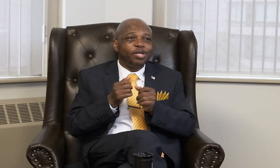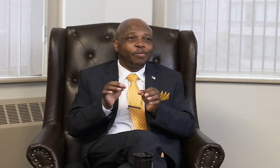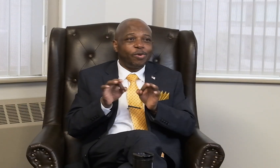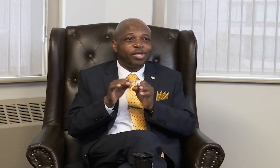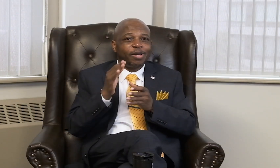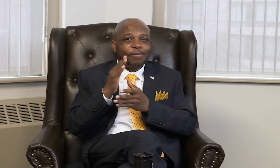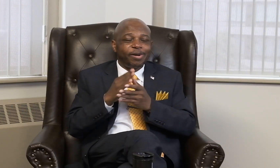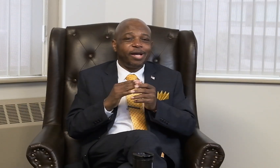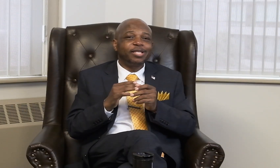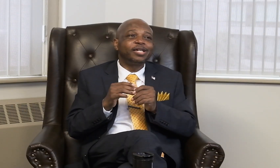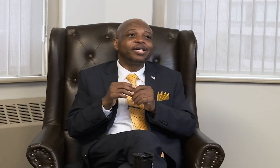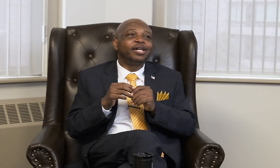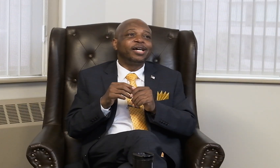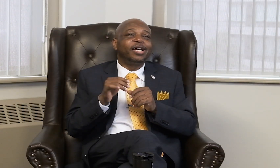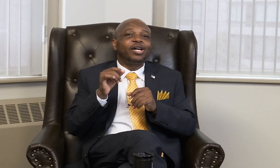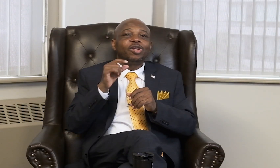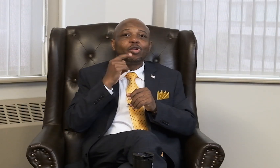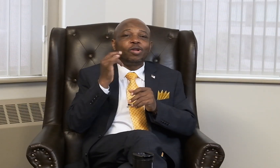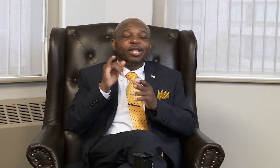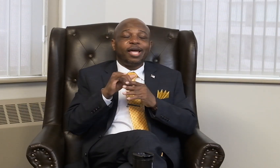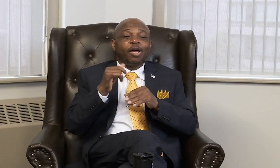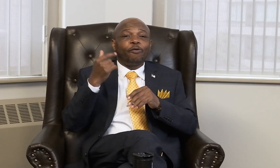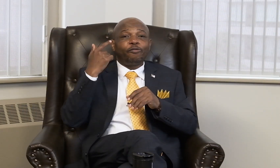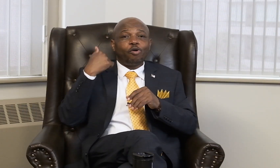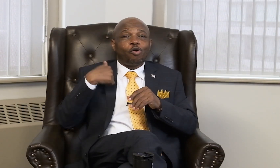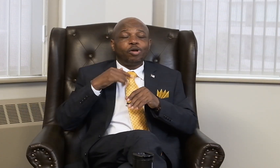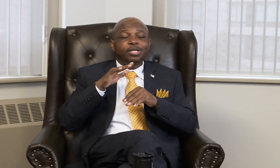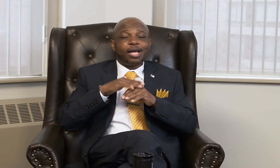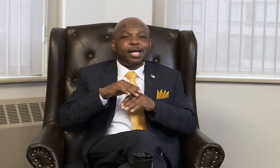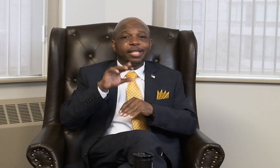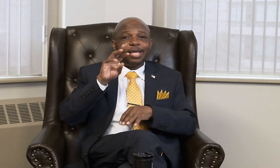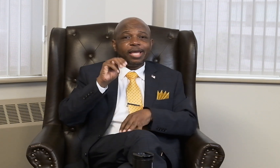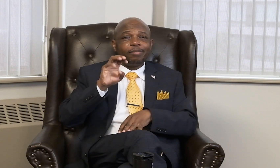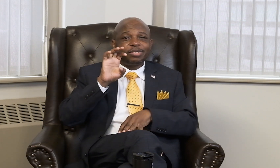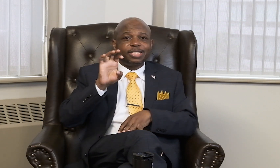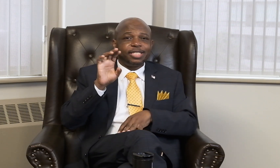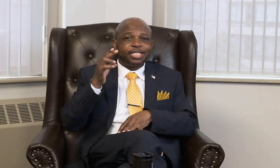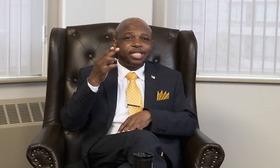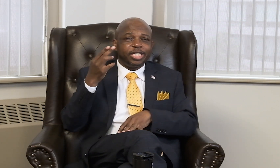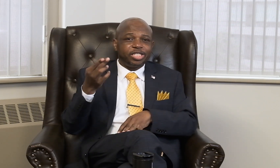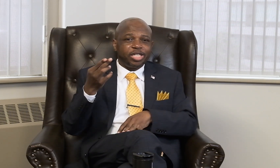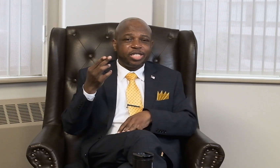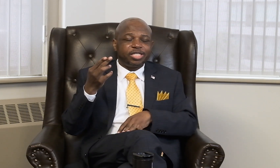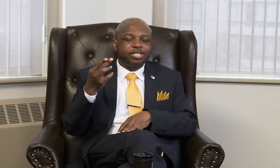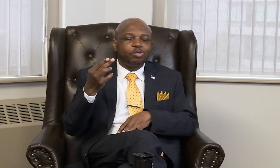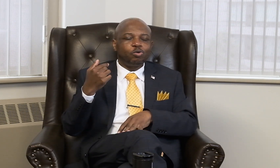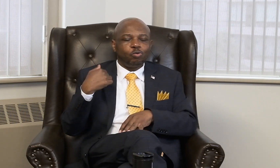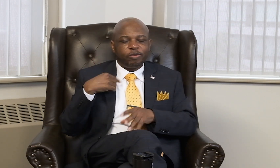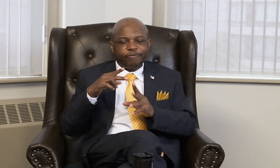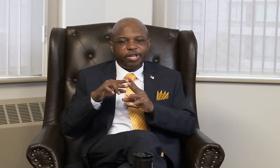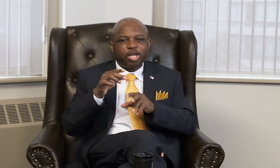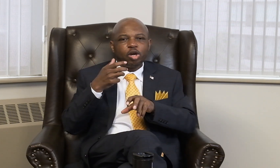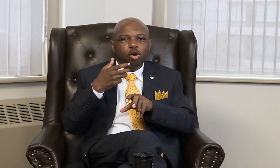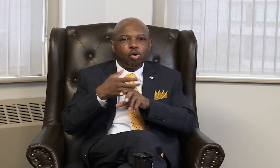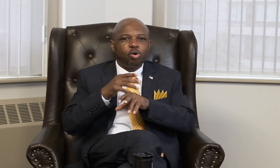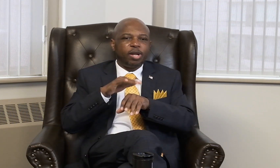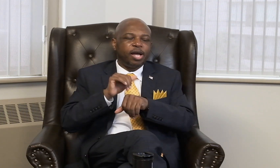Not only that, but here at MCDHH we are very hard at work to address the dire